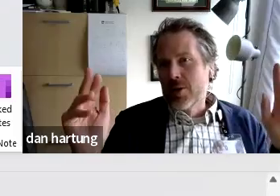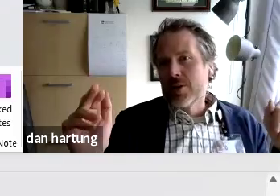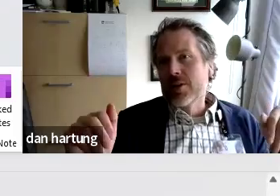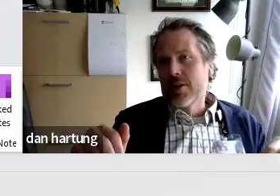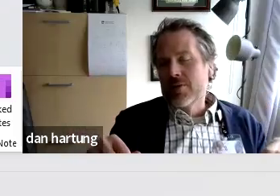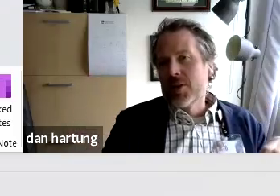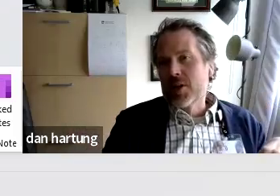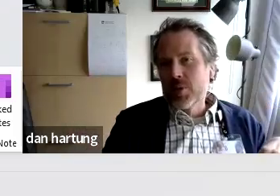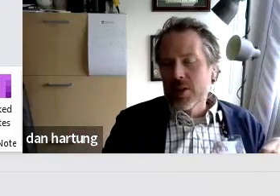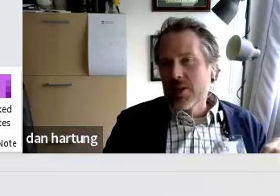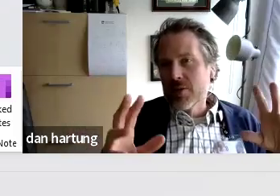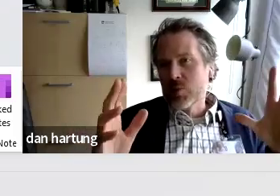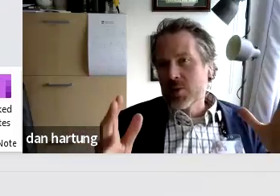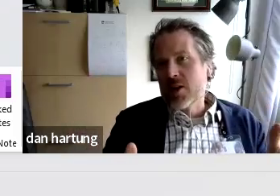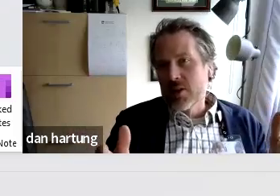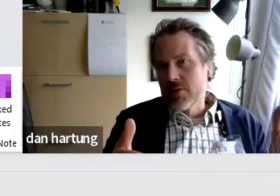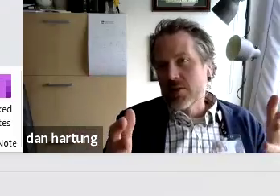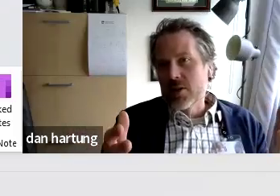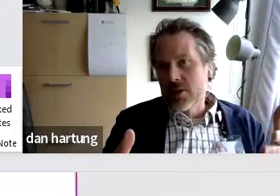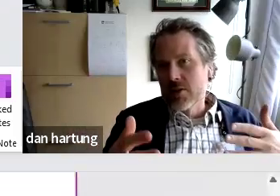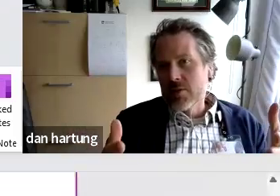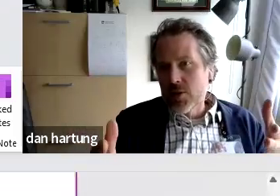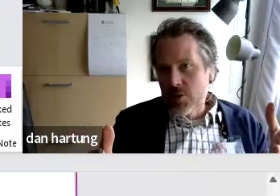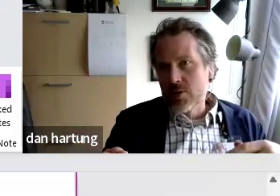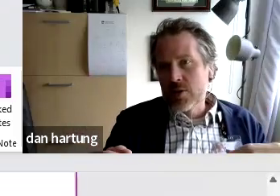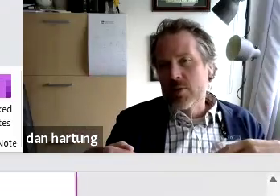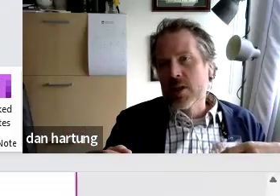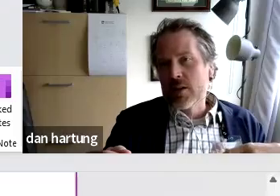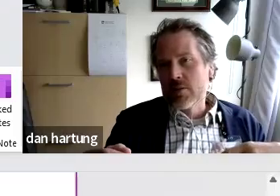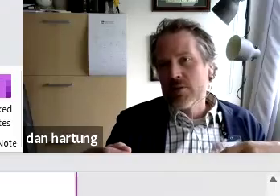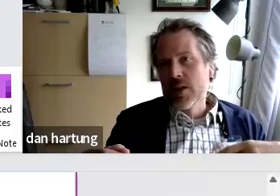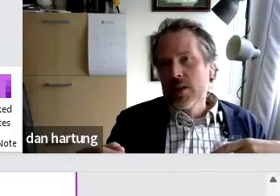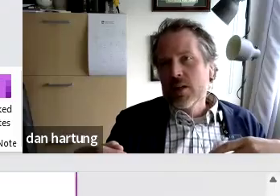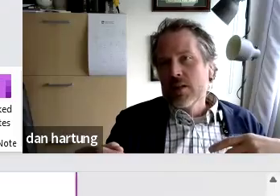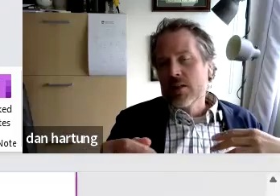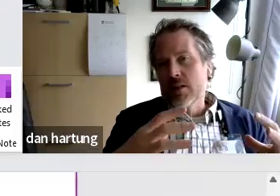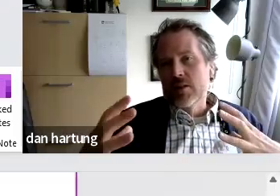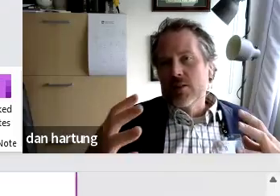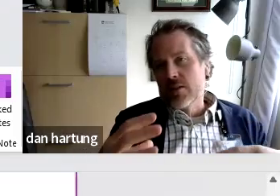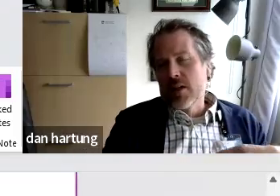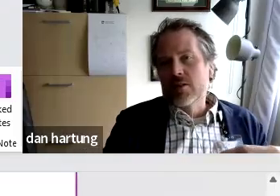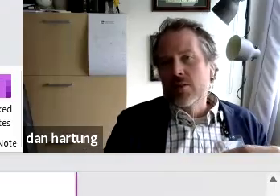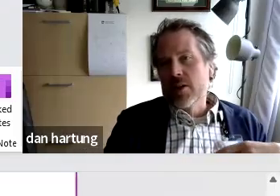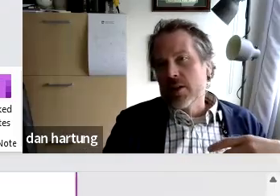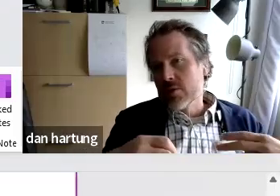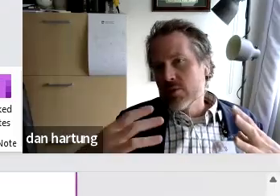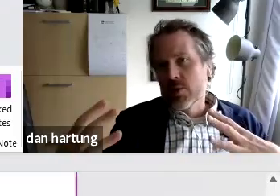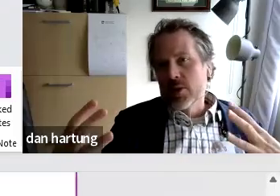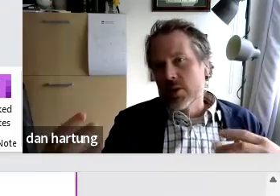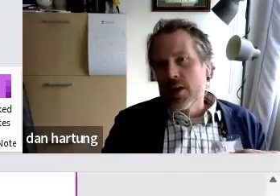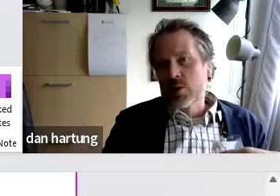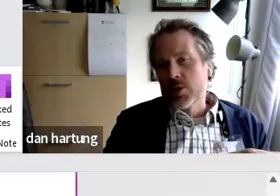role of therapy of this of the drug under review so we kind of get a a sense of like what are the